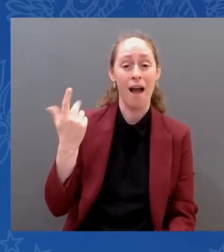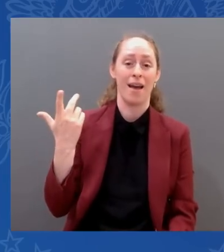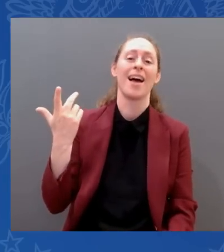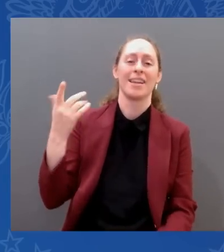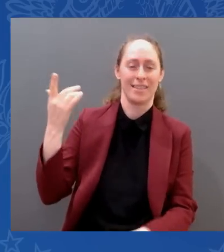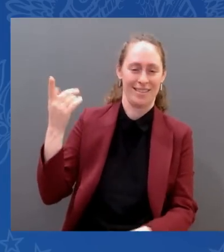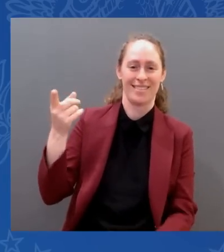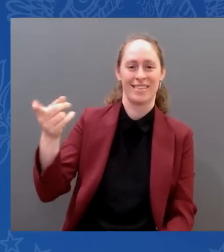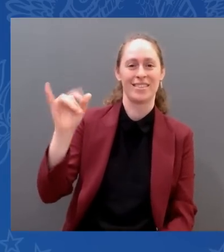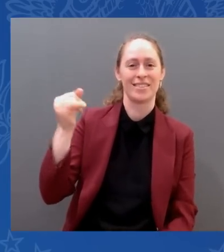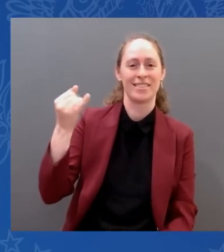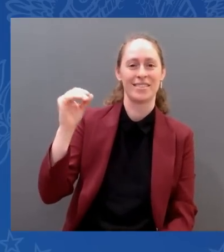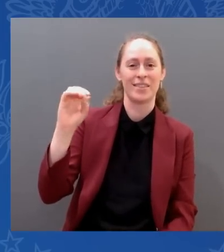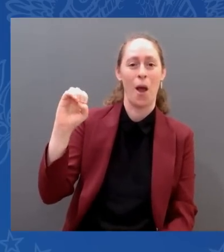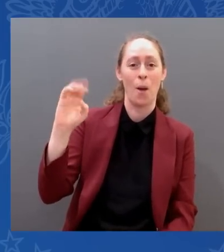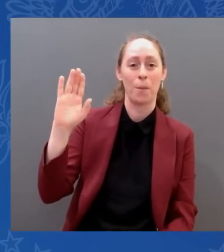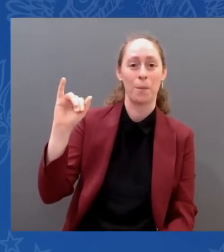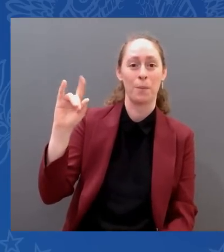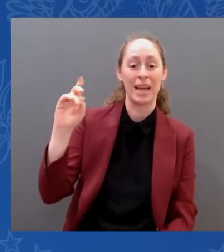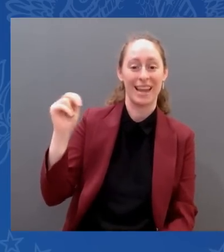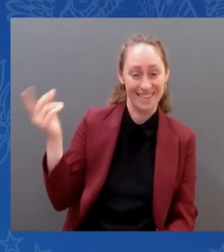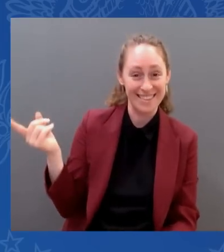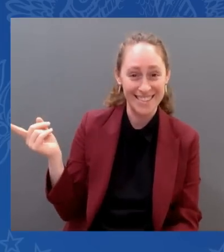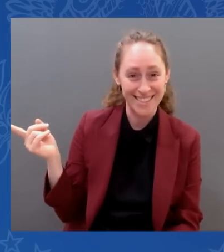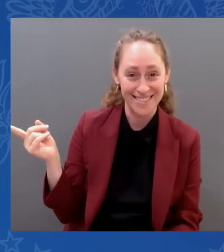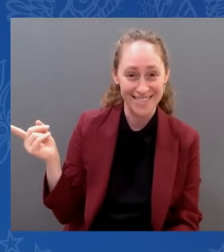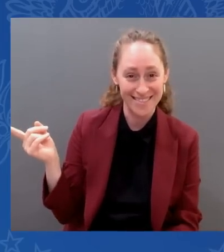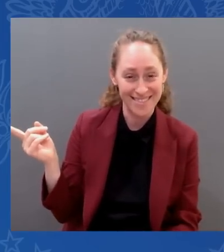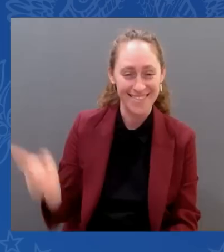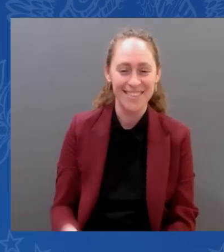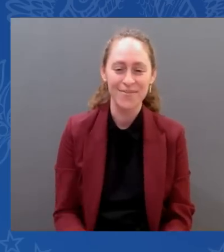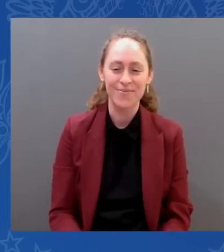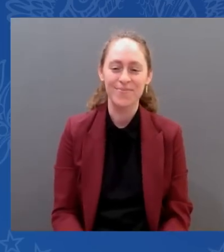The men and women of the ILWU are grateful